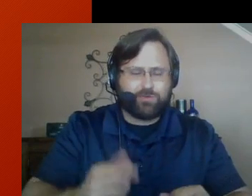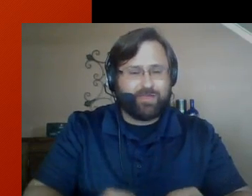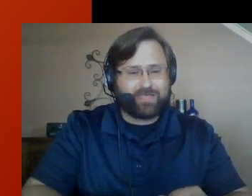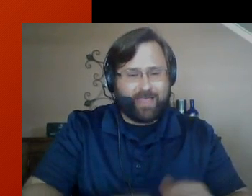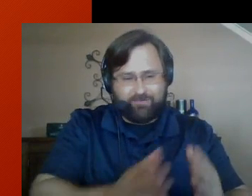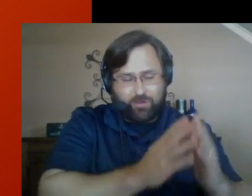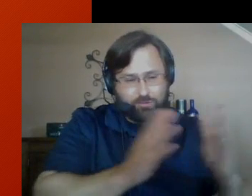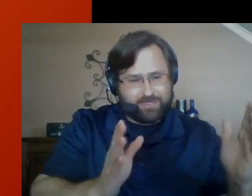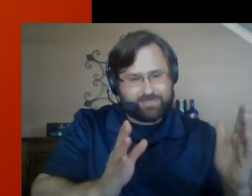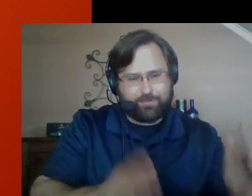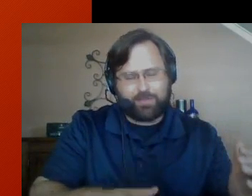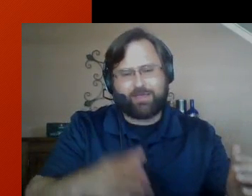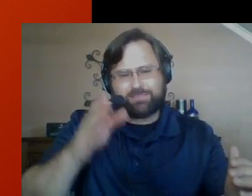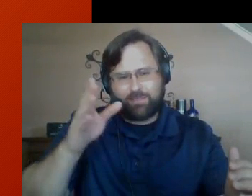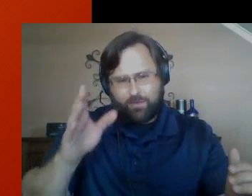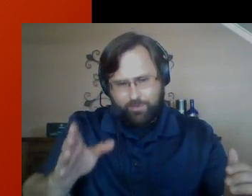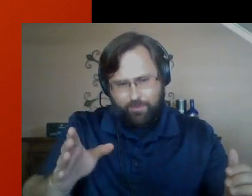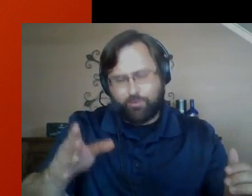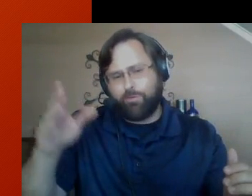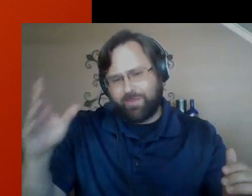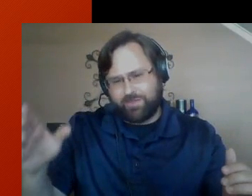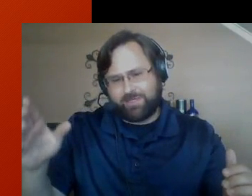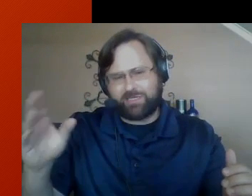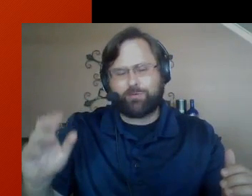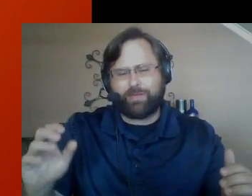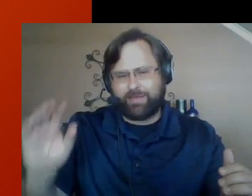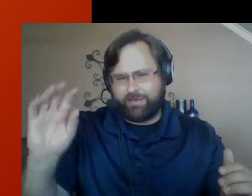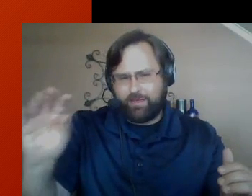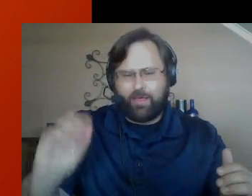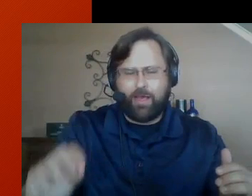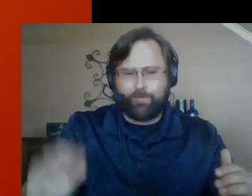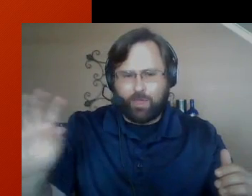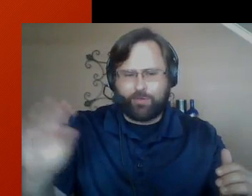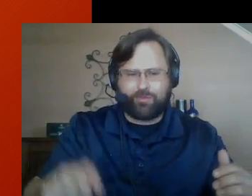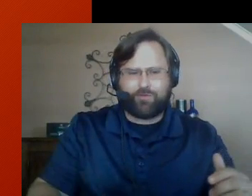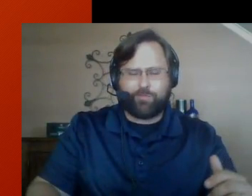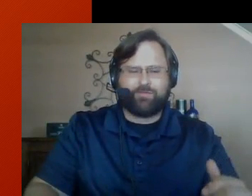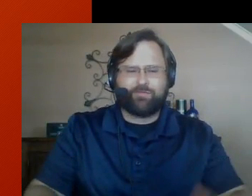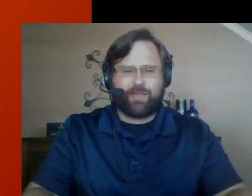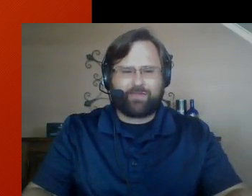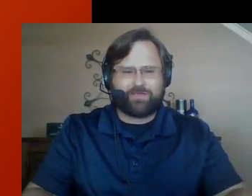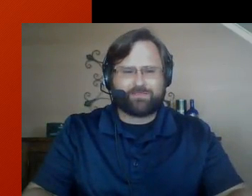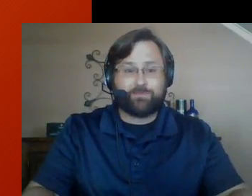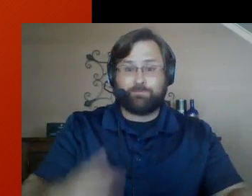so in this i have the whole sentence topicalized the modal and the subject repeated under the affirmative like this